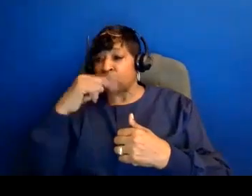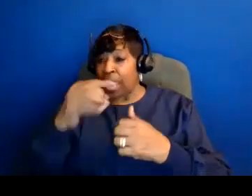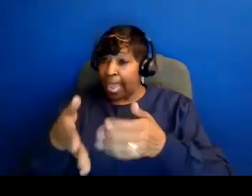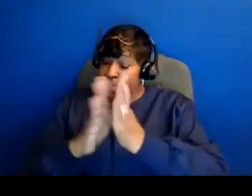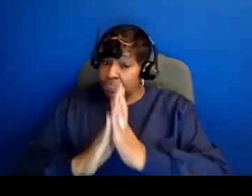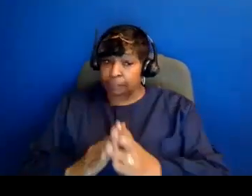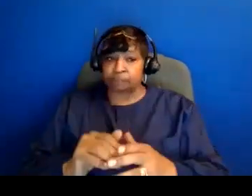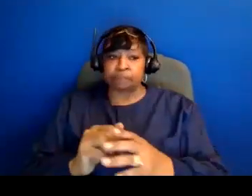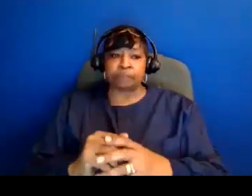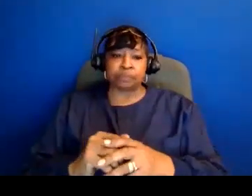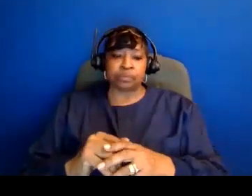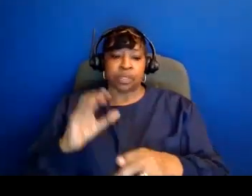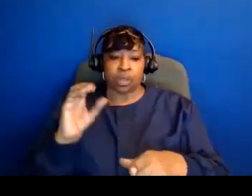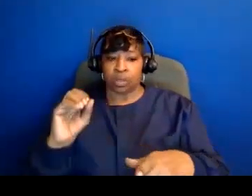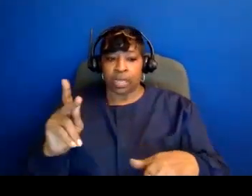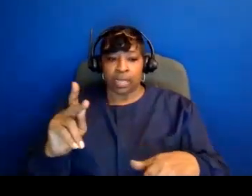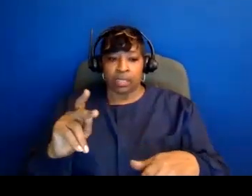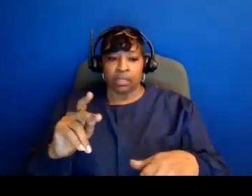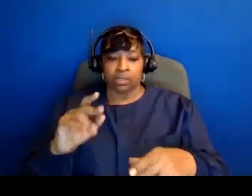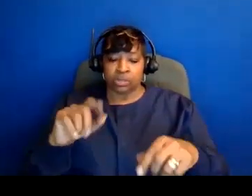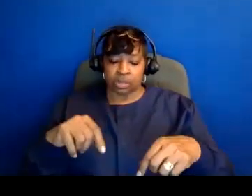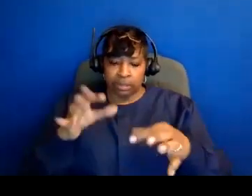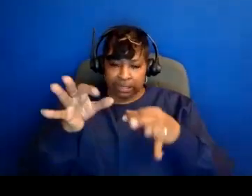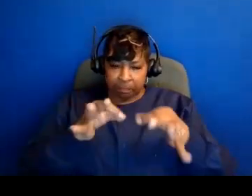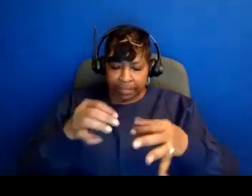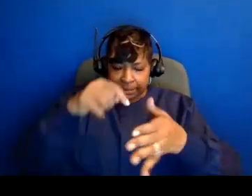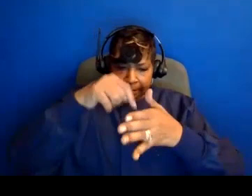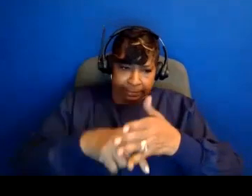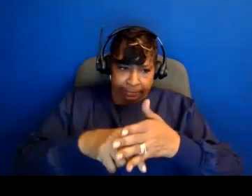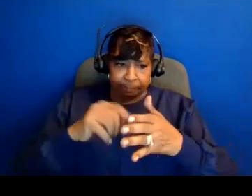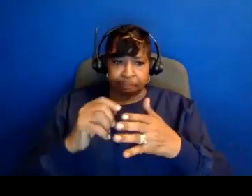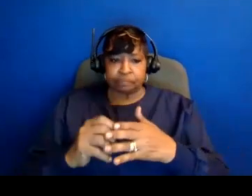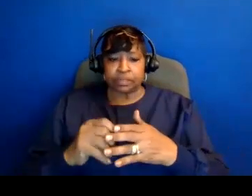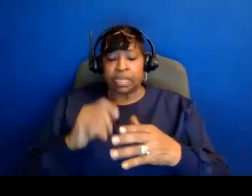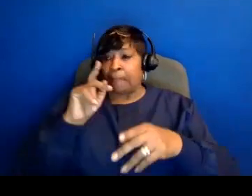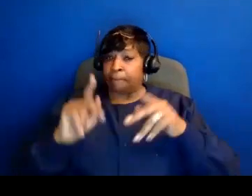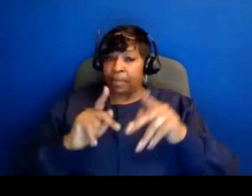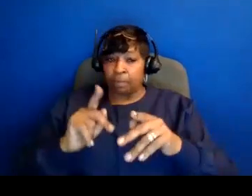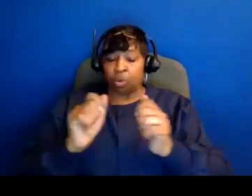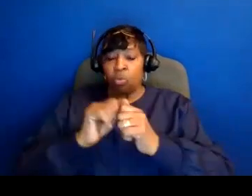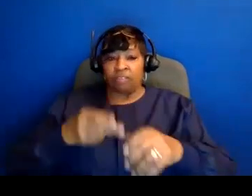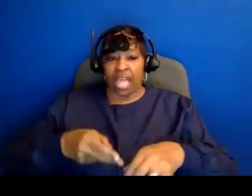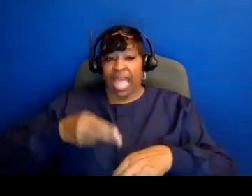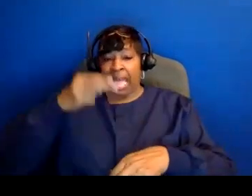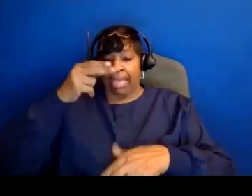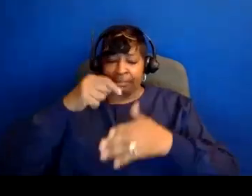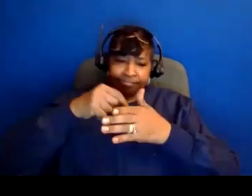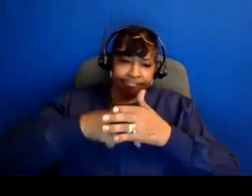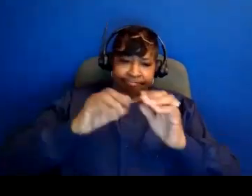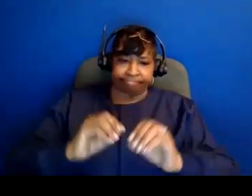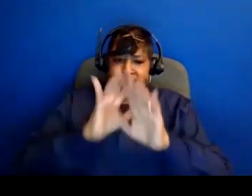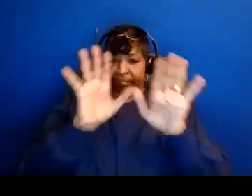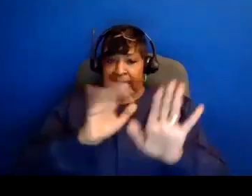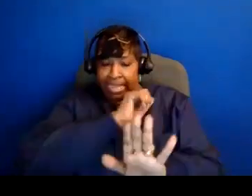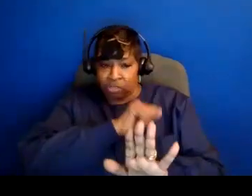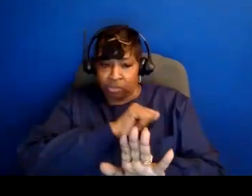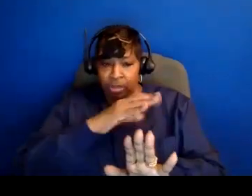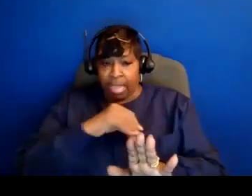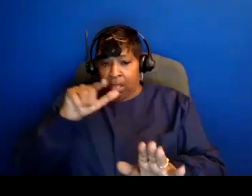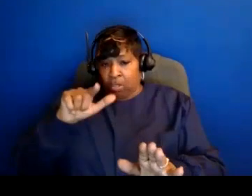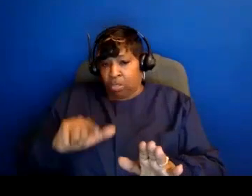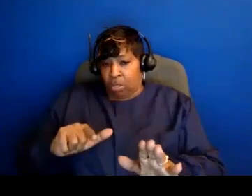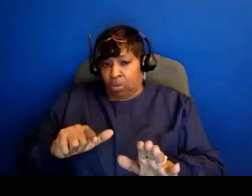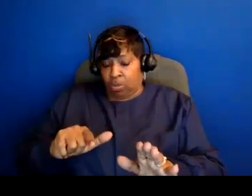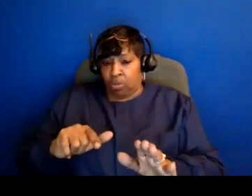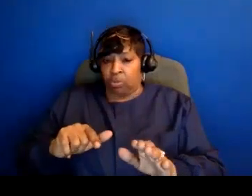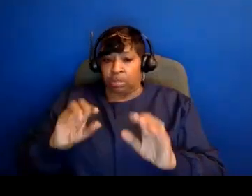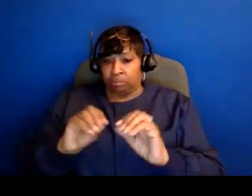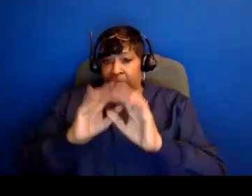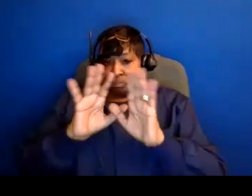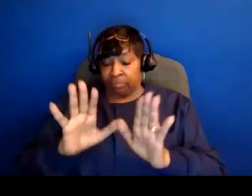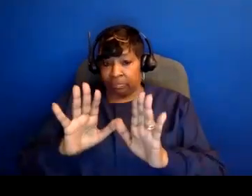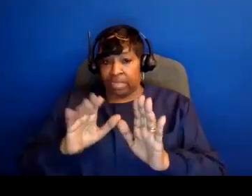lauravanpuymbrouck: So so a lot of the. This language is directly translated from research that comes from racist research. Gotcha. Okay, thank you. That's very helpful.